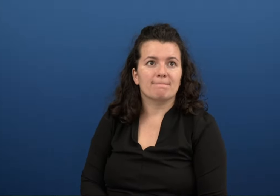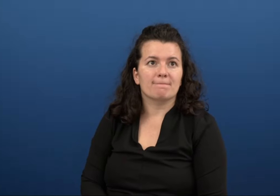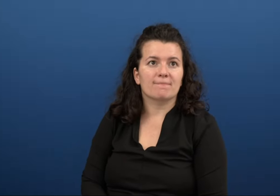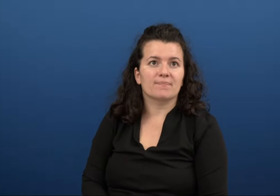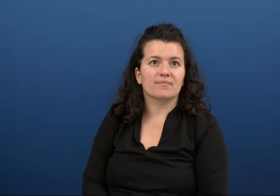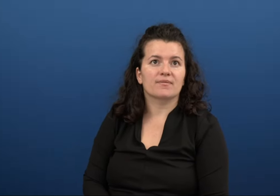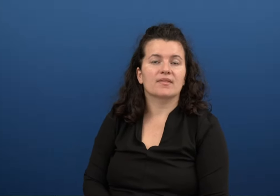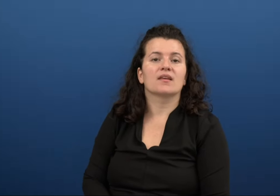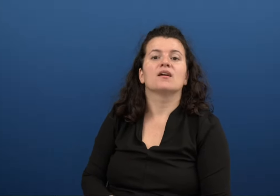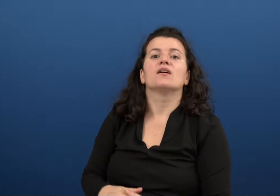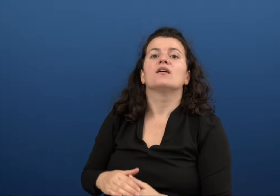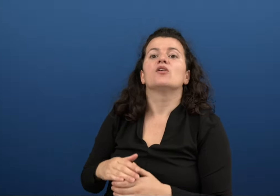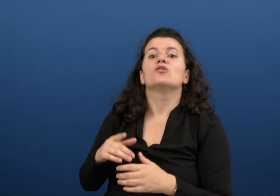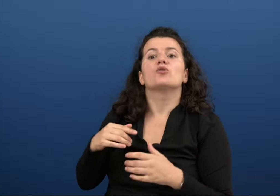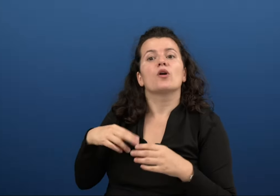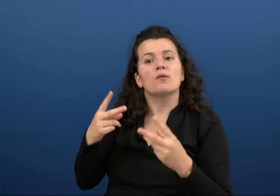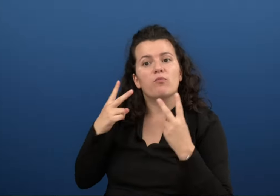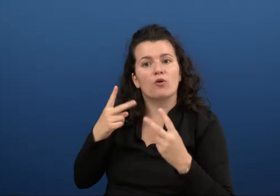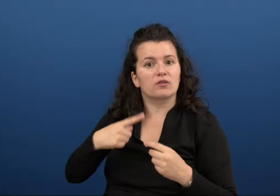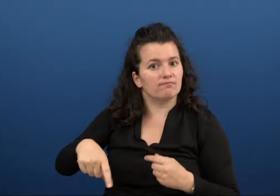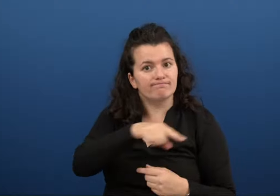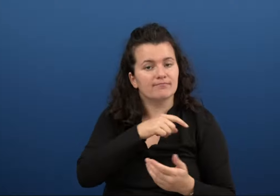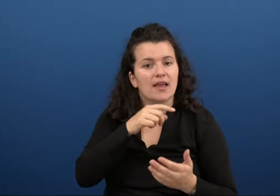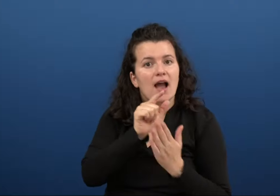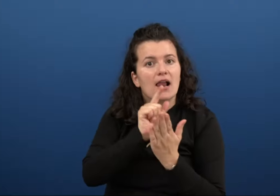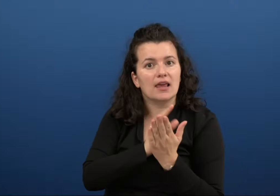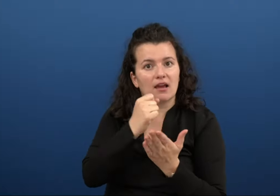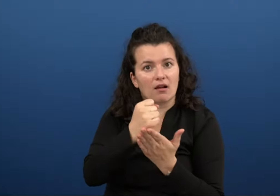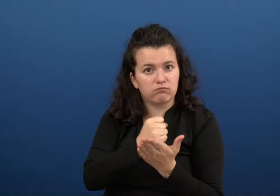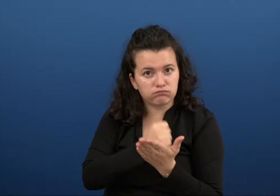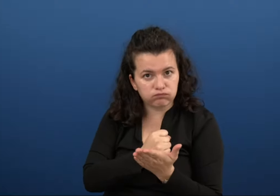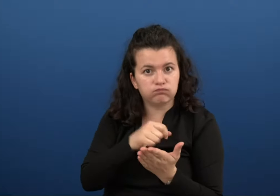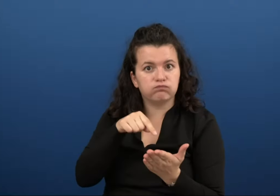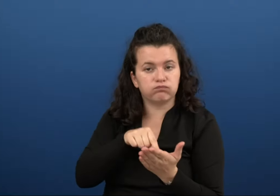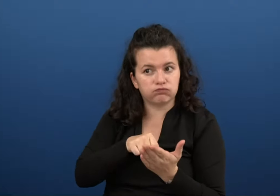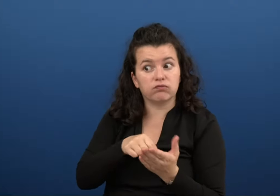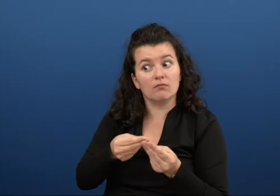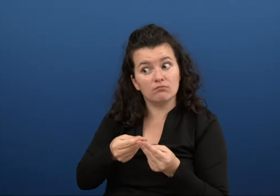if people would just be linked in the world of work, actually, protected.